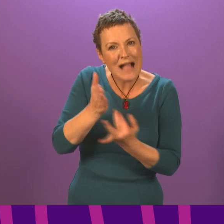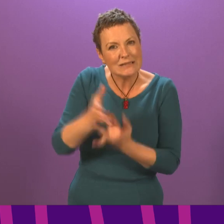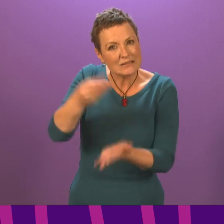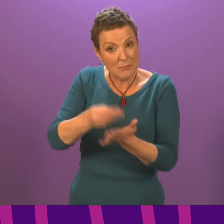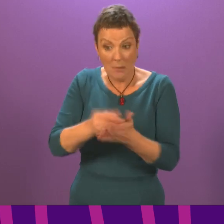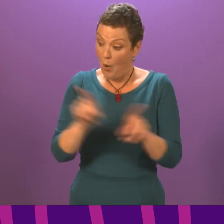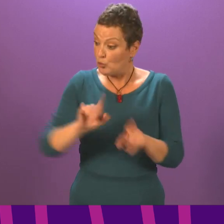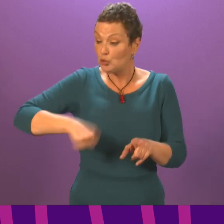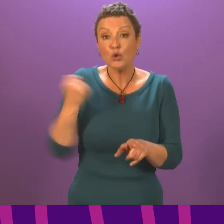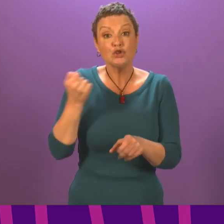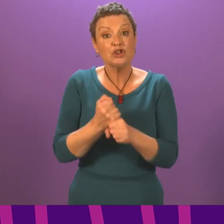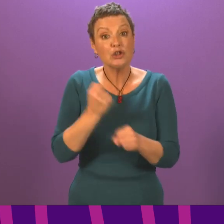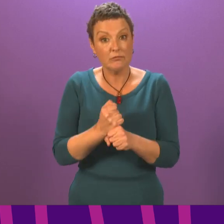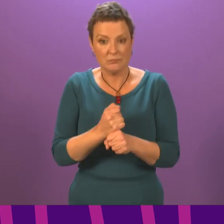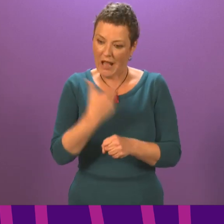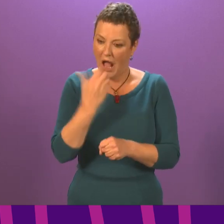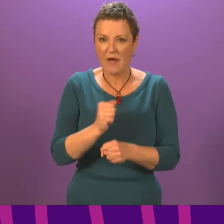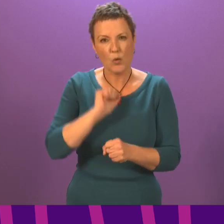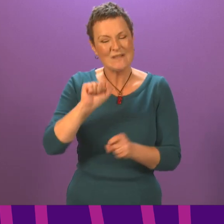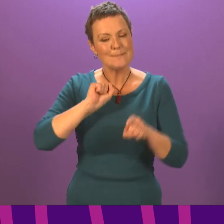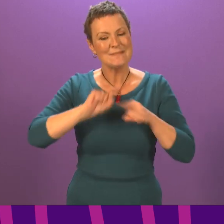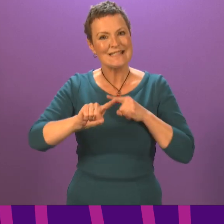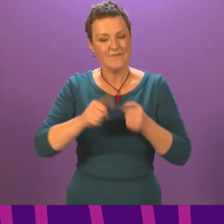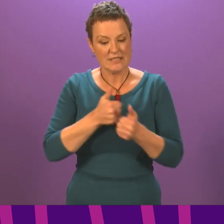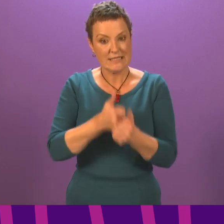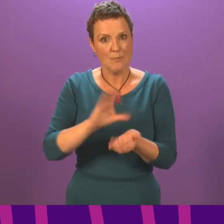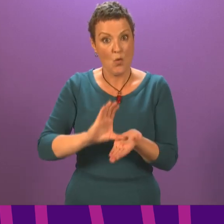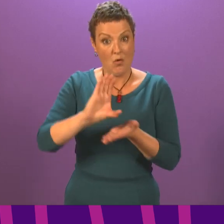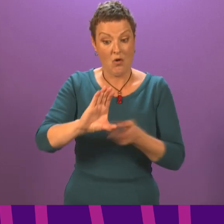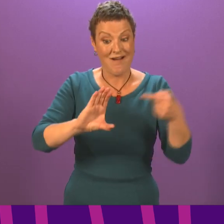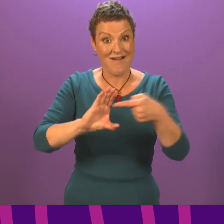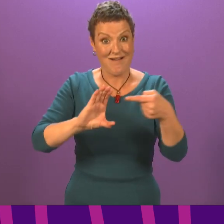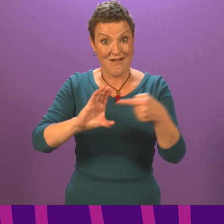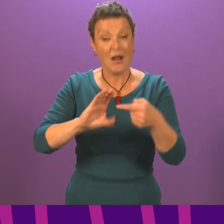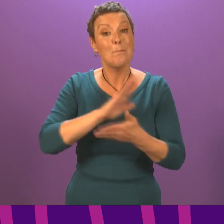provided targeted support to childcare providers, including out-of-school care providers, through